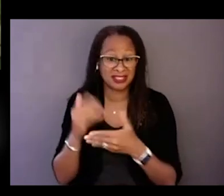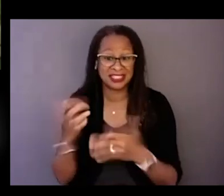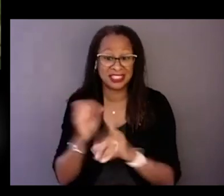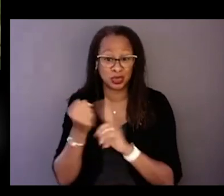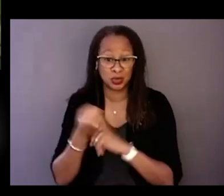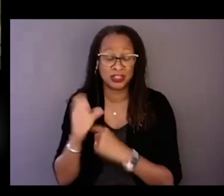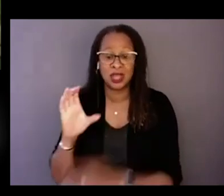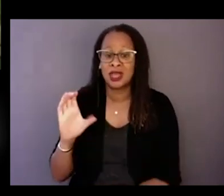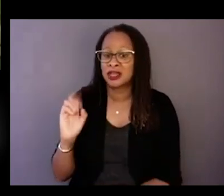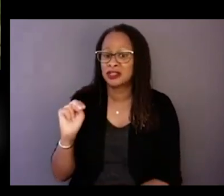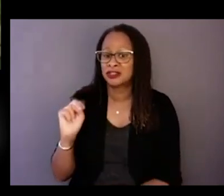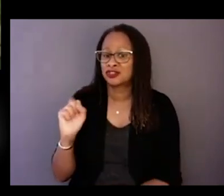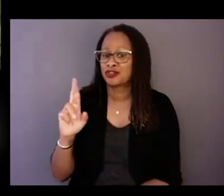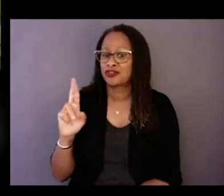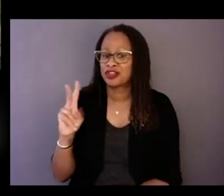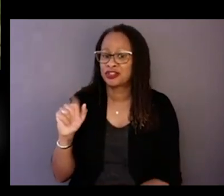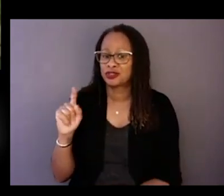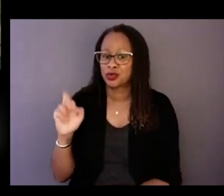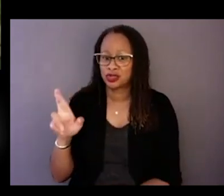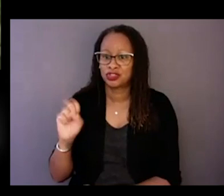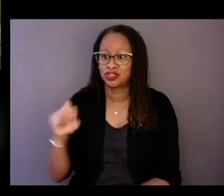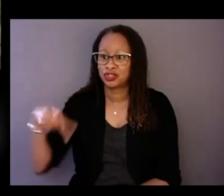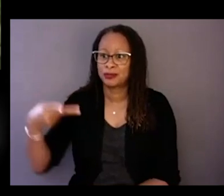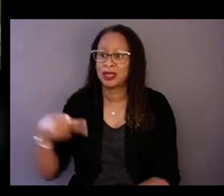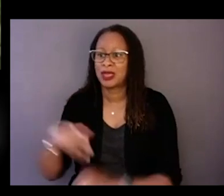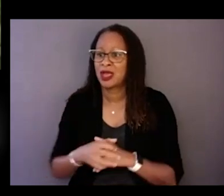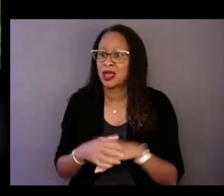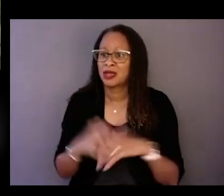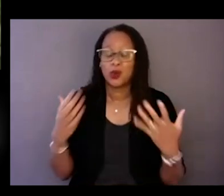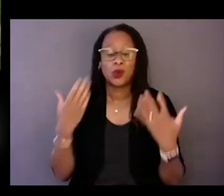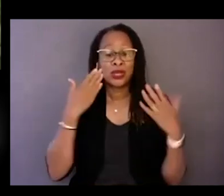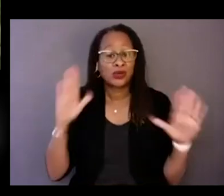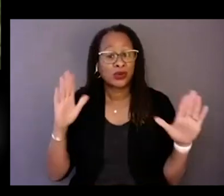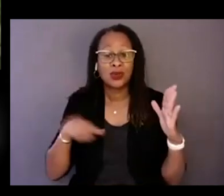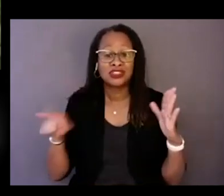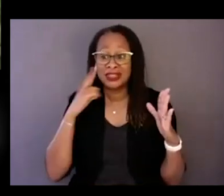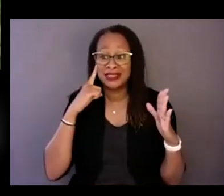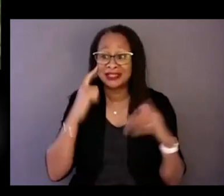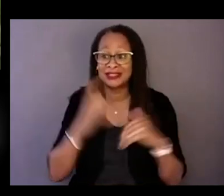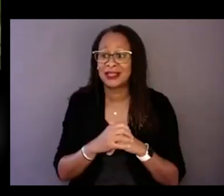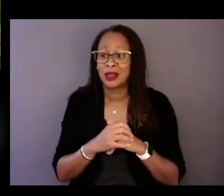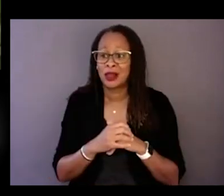enabled by the conservatorship that we don't know actually what she thinks. And so it's like, it feels gratifying